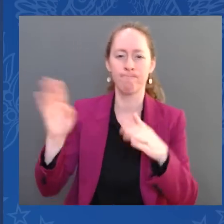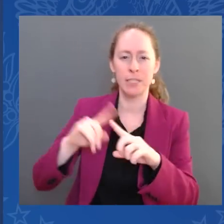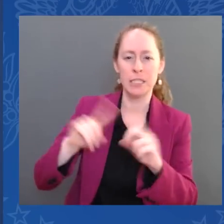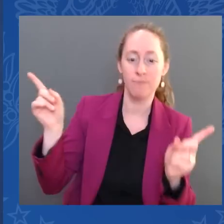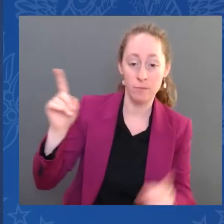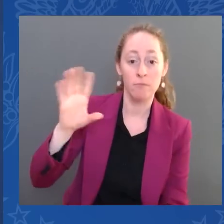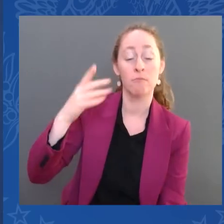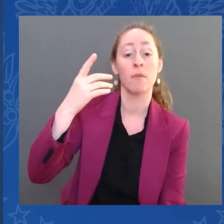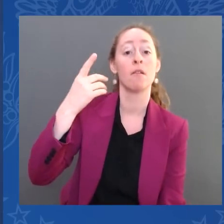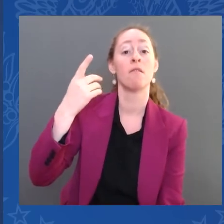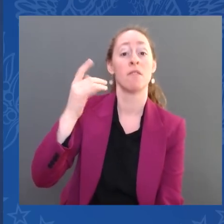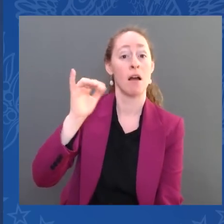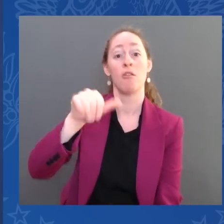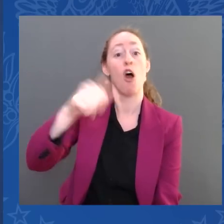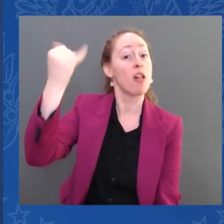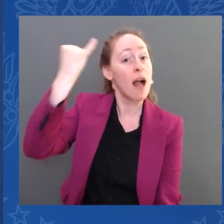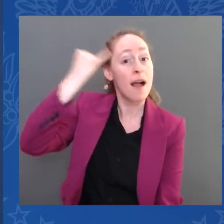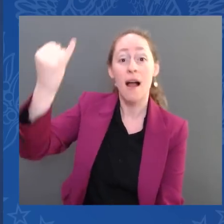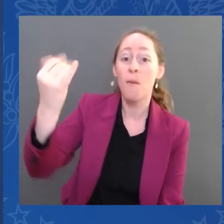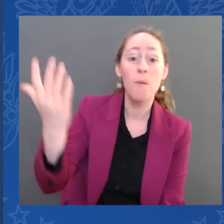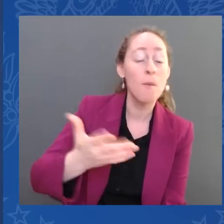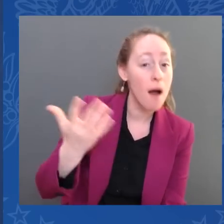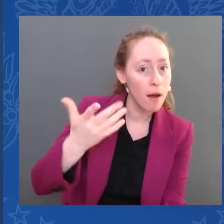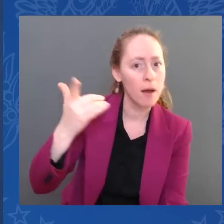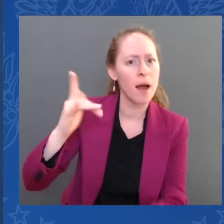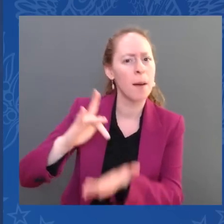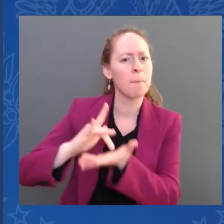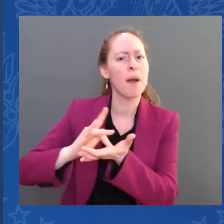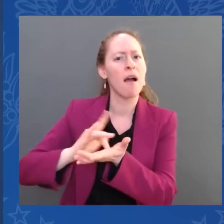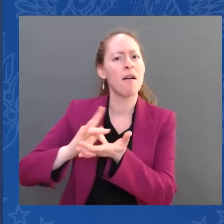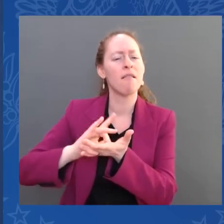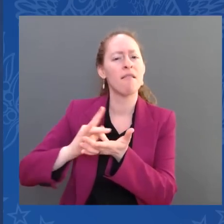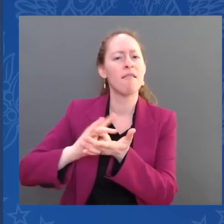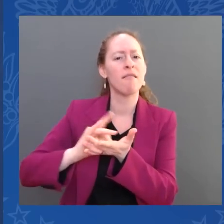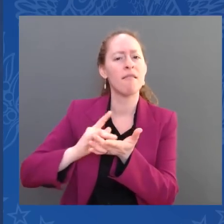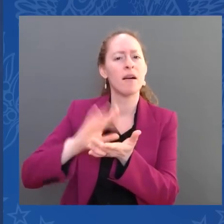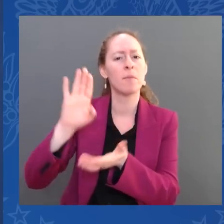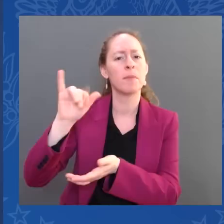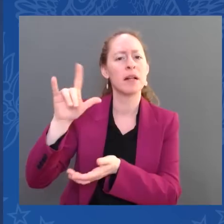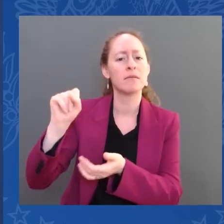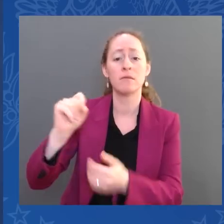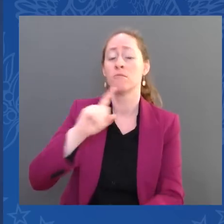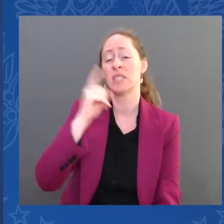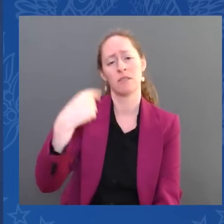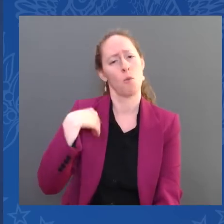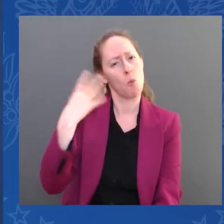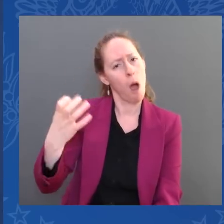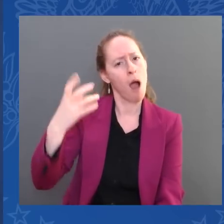and how much they can charge, just like they do with the Veterans Administration. Right now, they say, "We're not going to pay X --